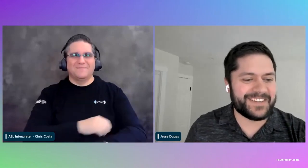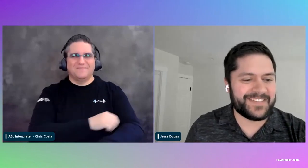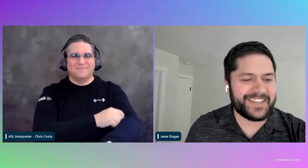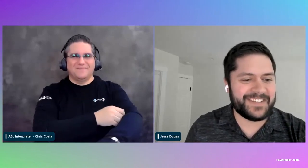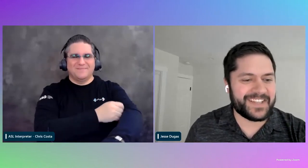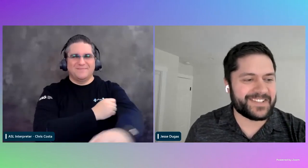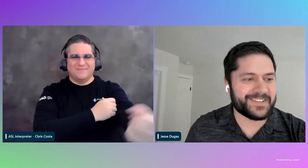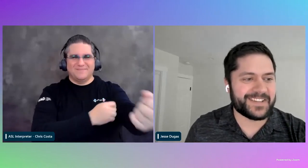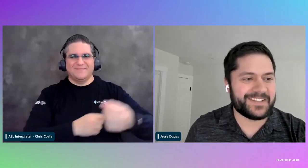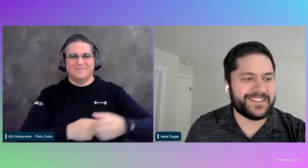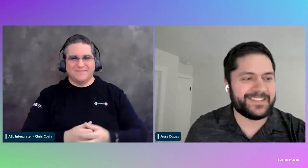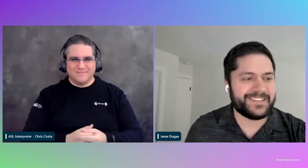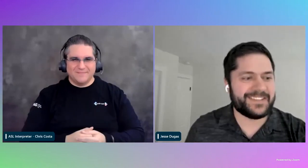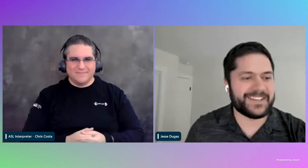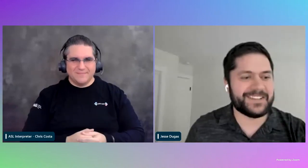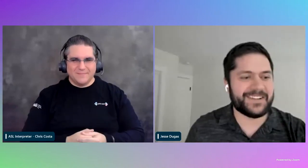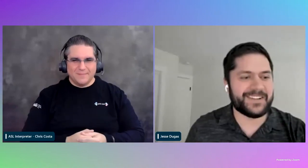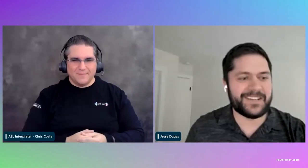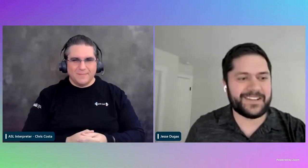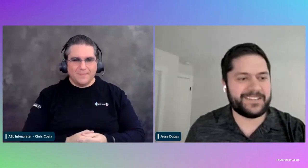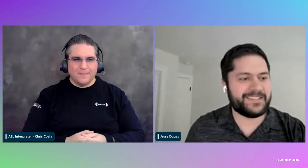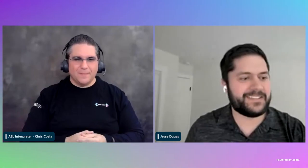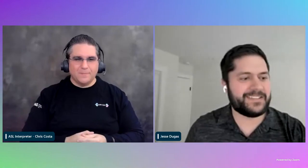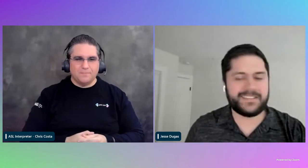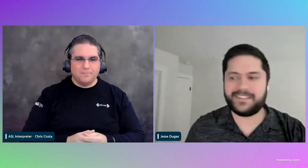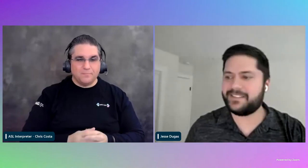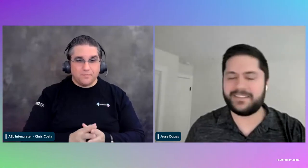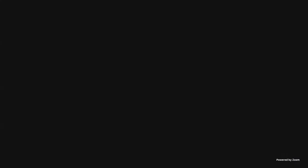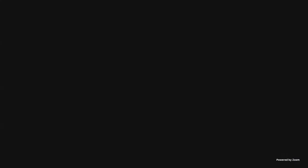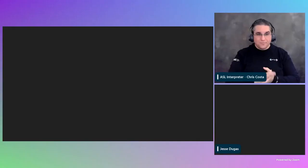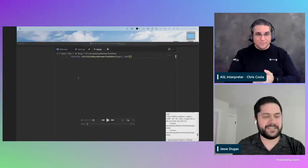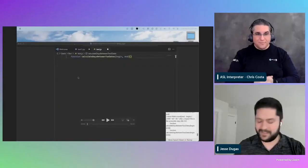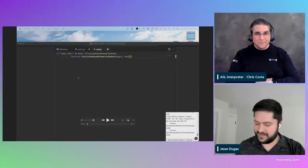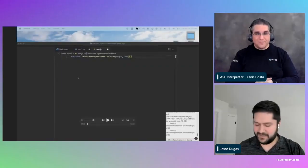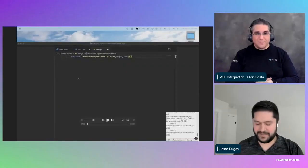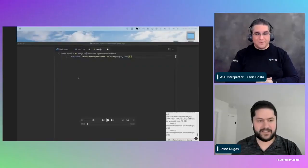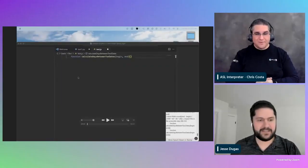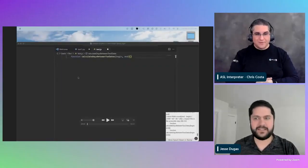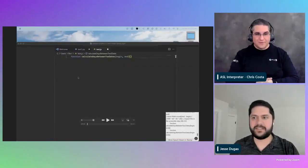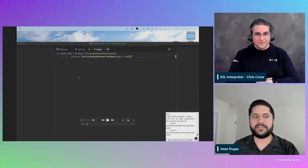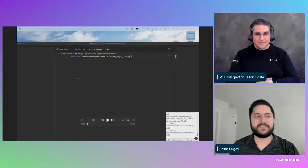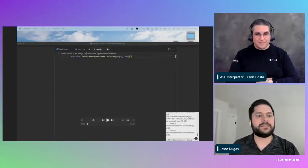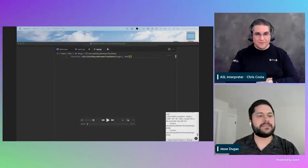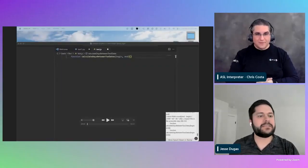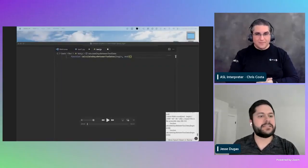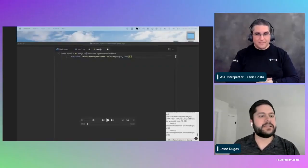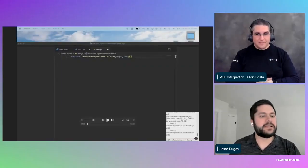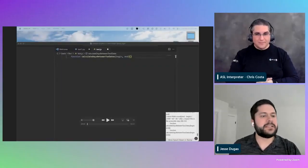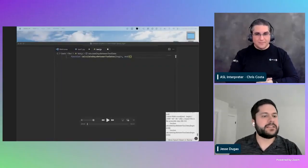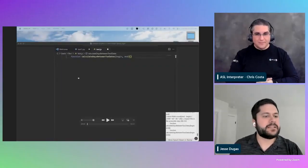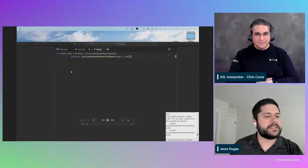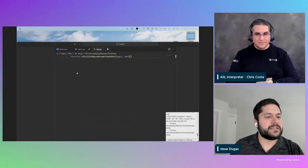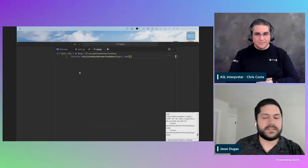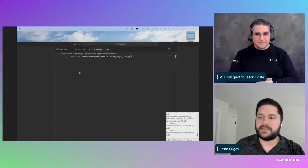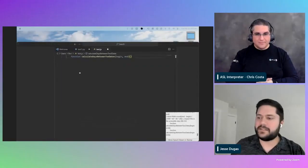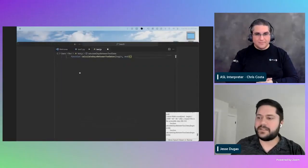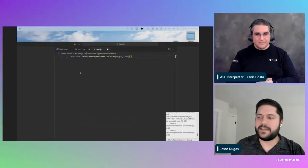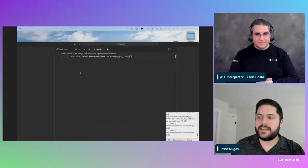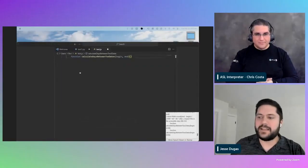me make sure that that's in